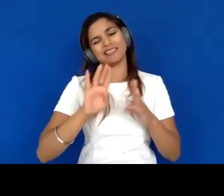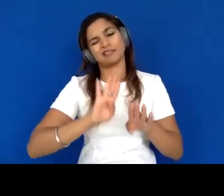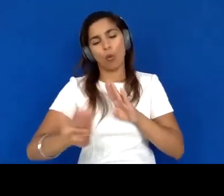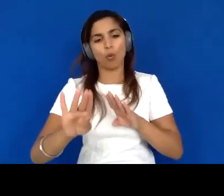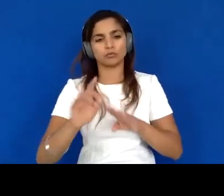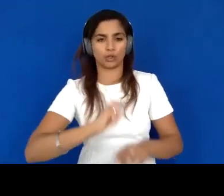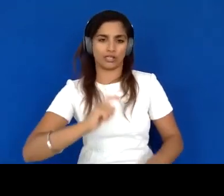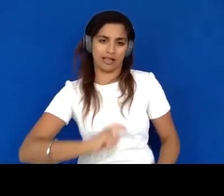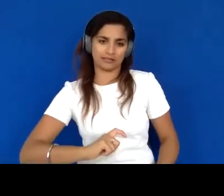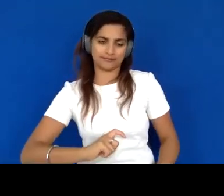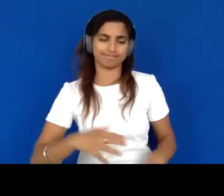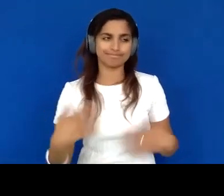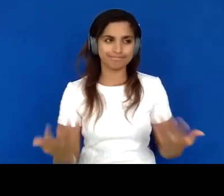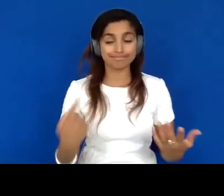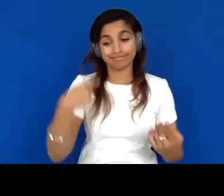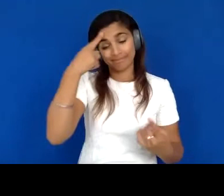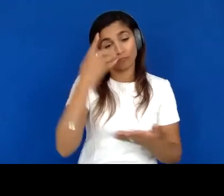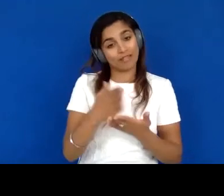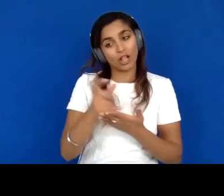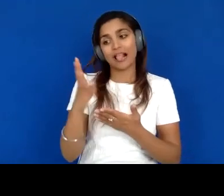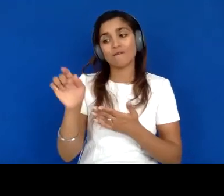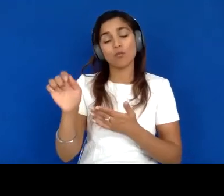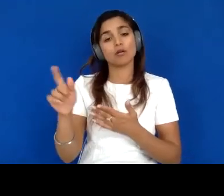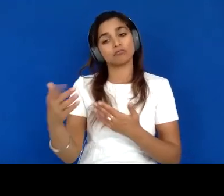that as a public service broadcaster they can and need to do more if they